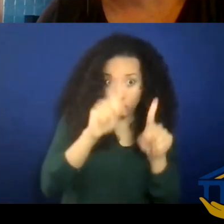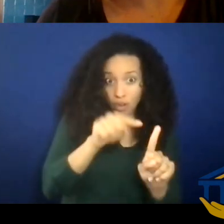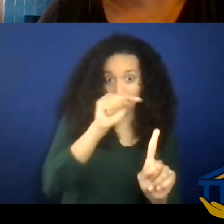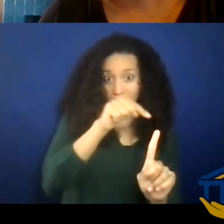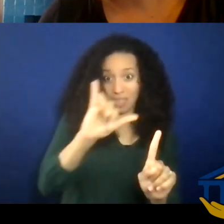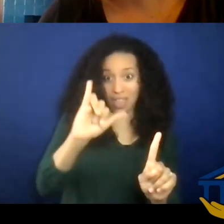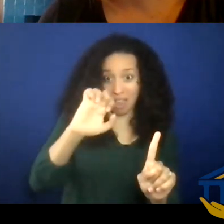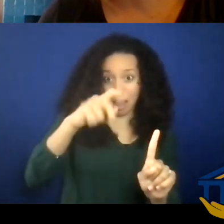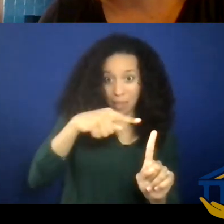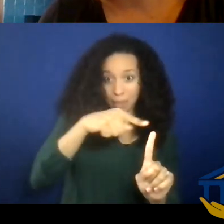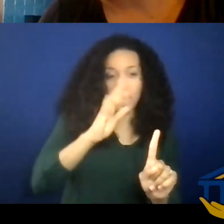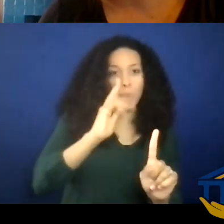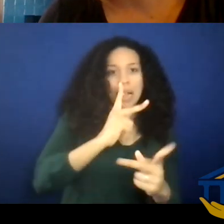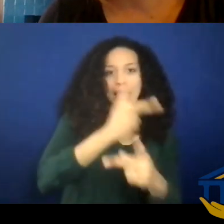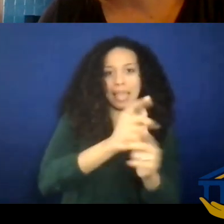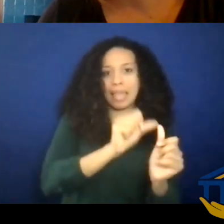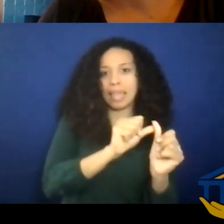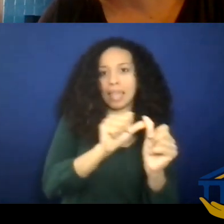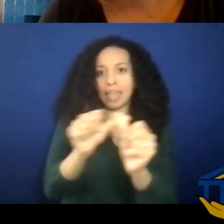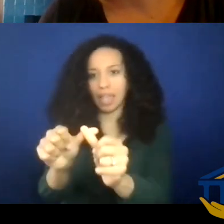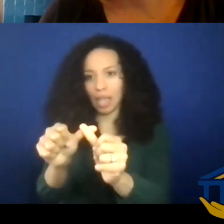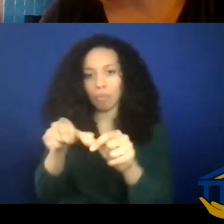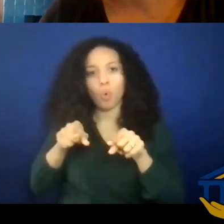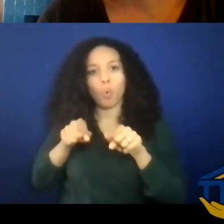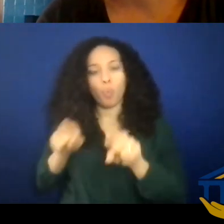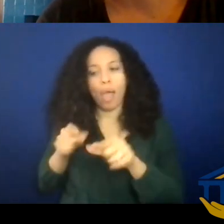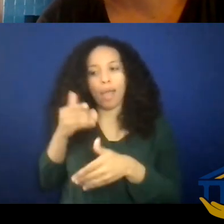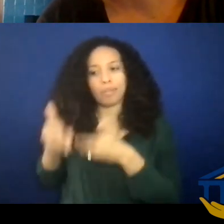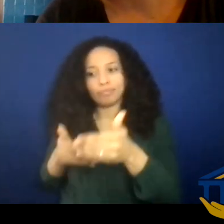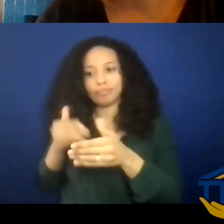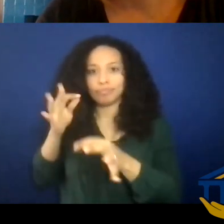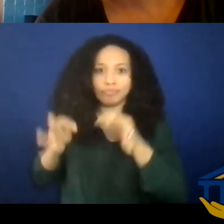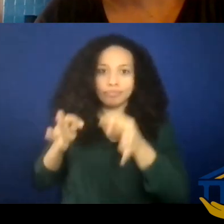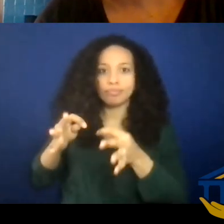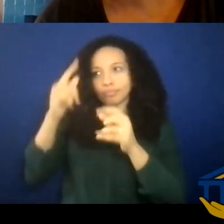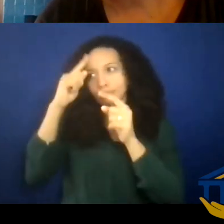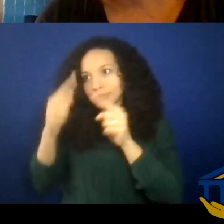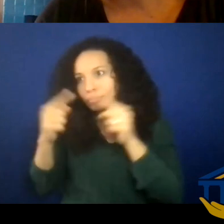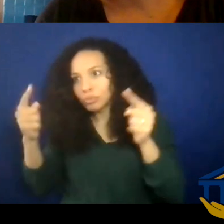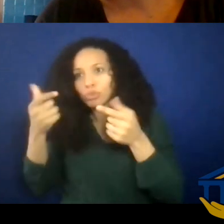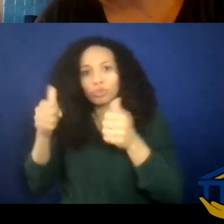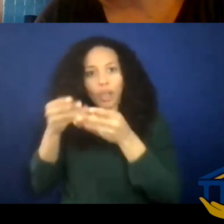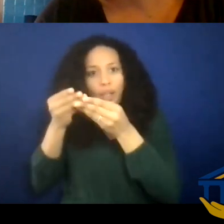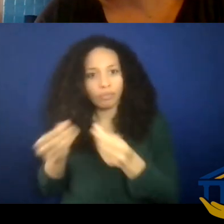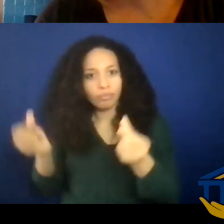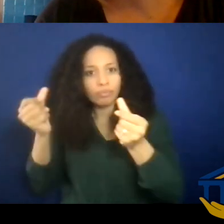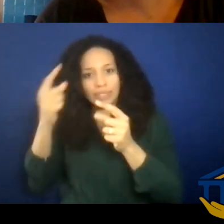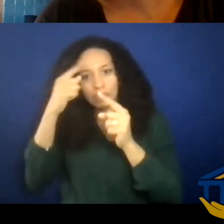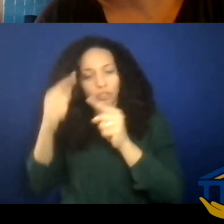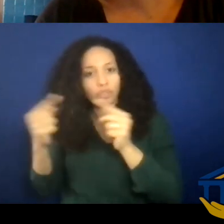while the family is going through the process of disputing the IEP that has been proposed.